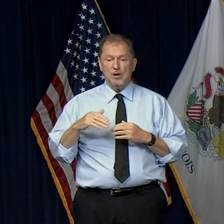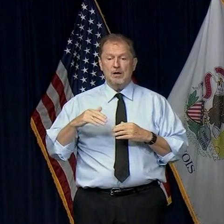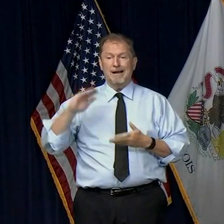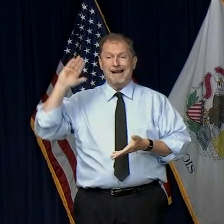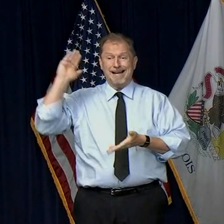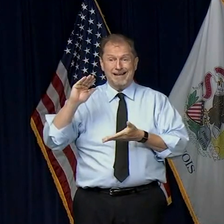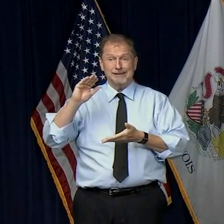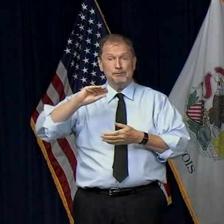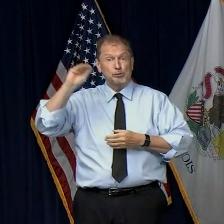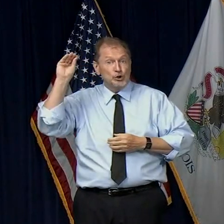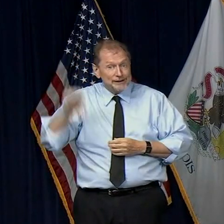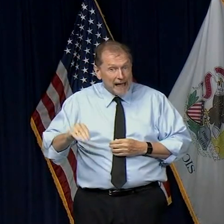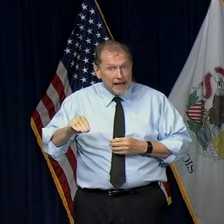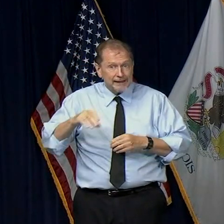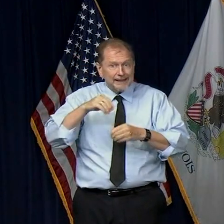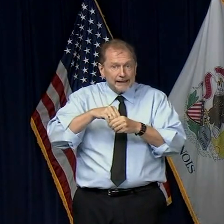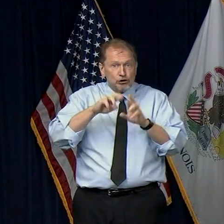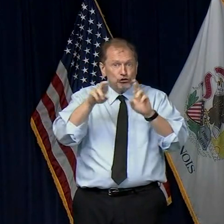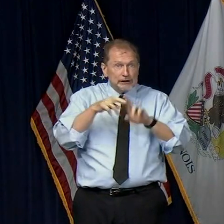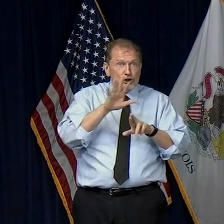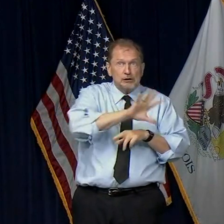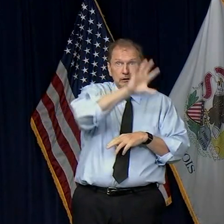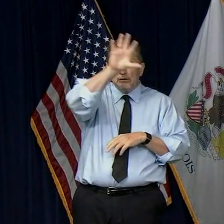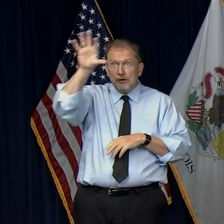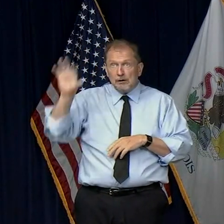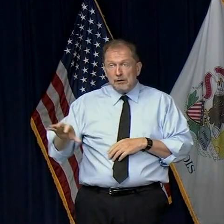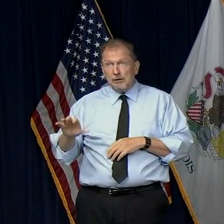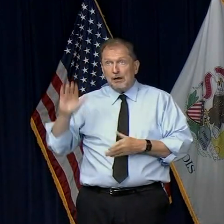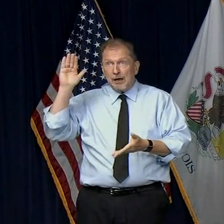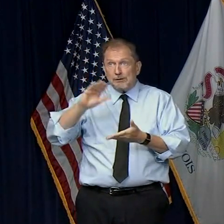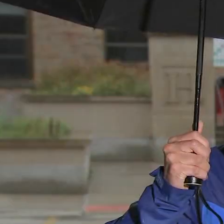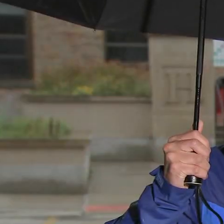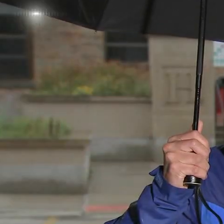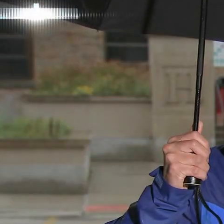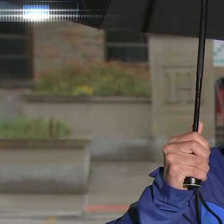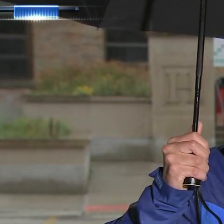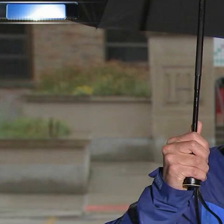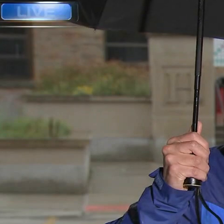THOUGH WE HAVE POSITIVITY RATES MOVING IN THE RIGHT DIRECTION.